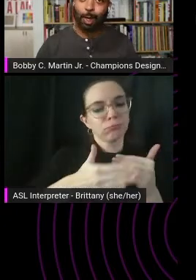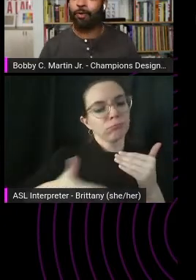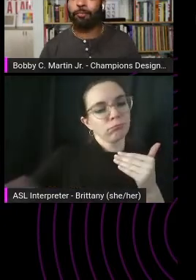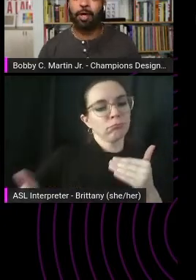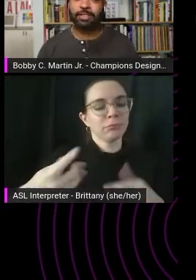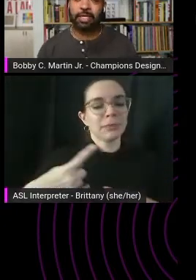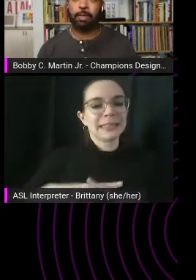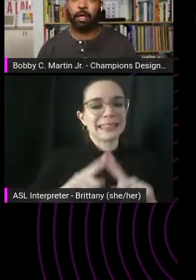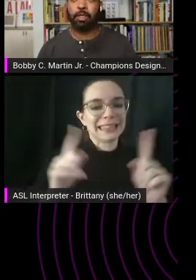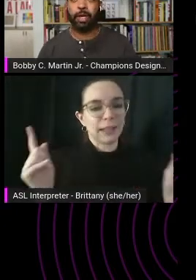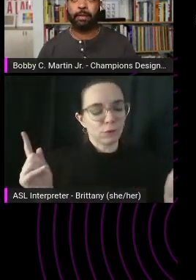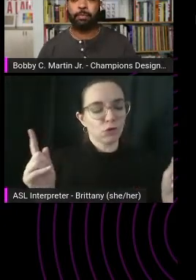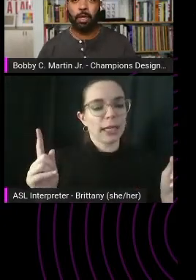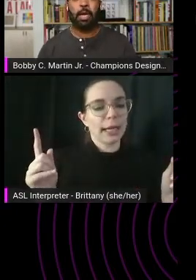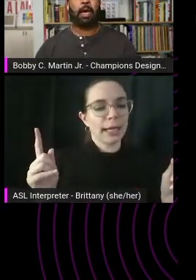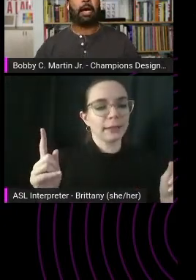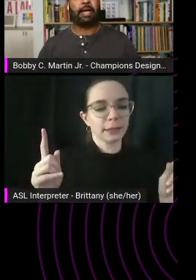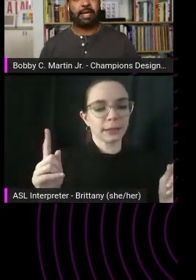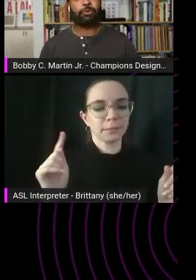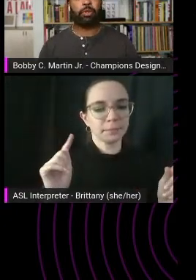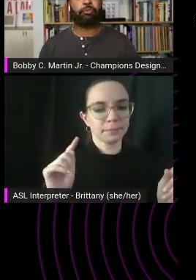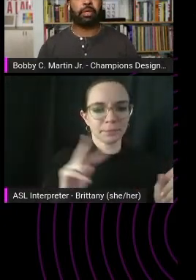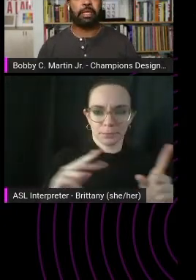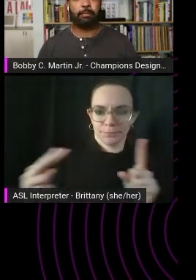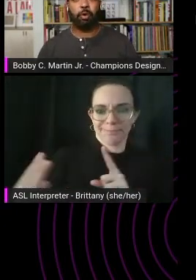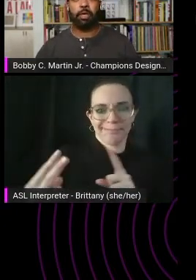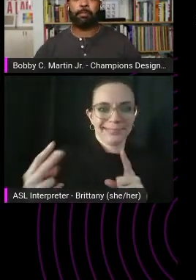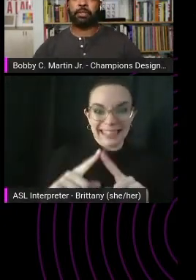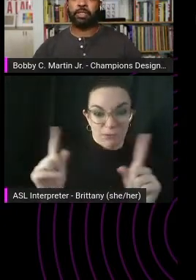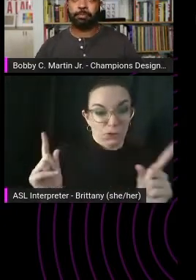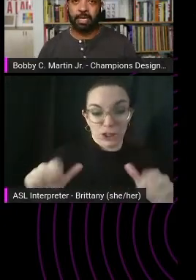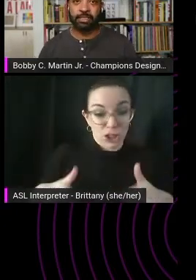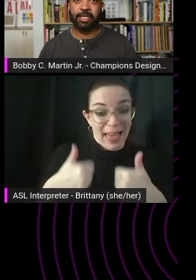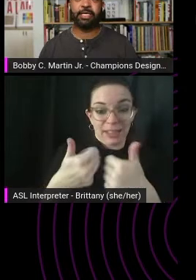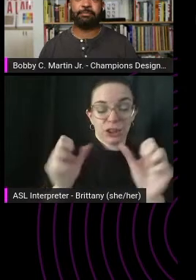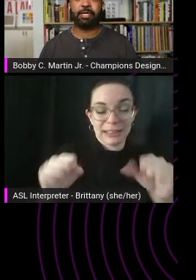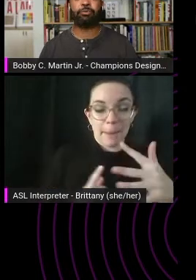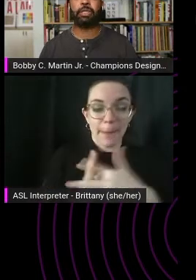curveballs that come along the way. And that's what's really important about this process, is because we